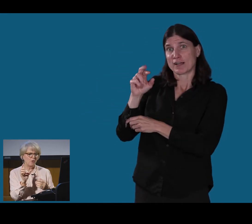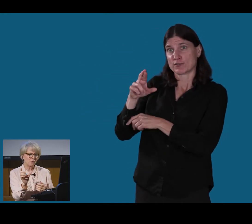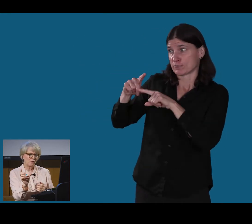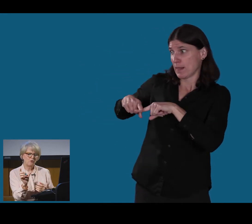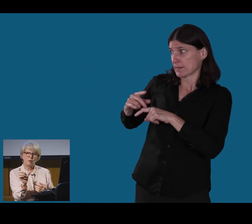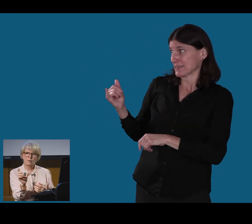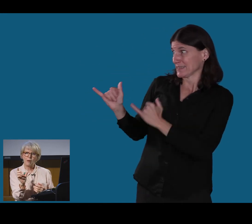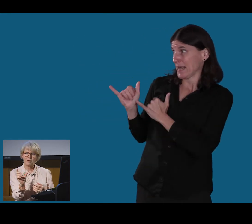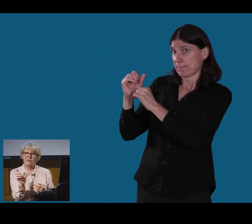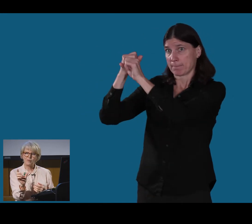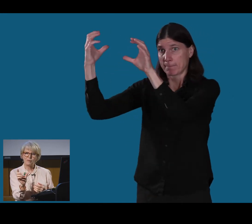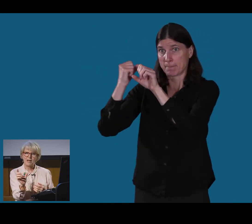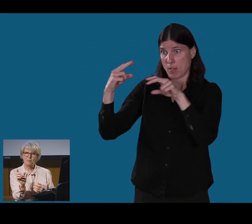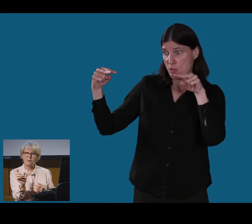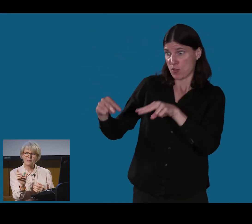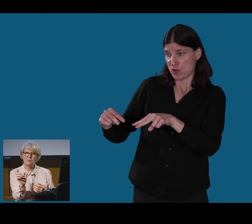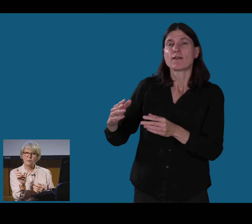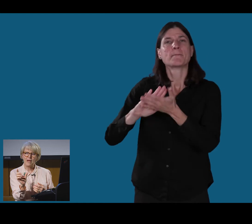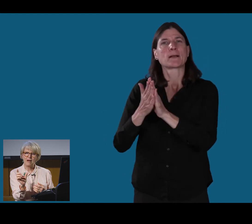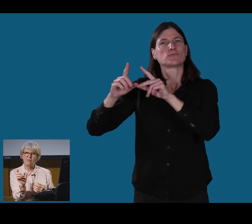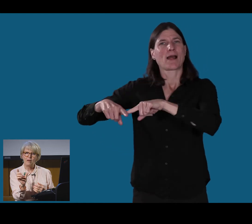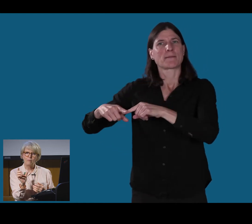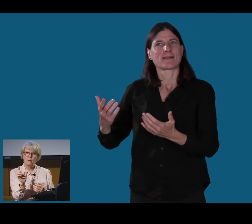So those are the two most common kinds of reliability we have.